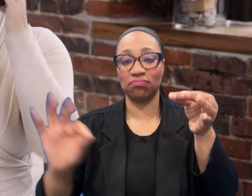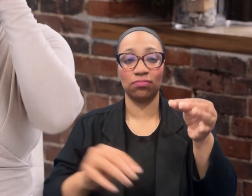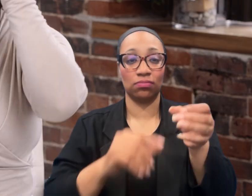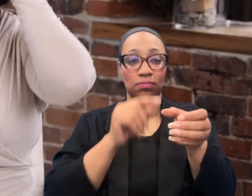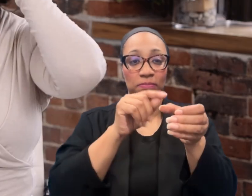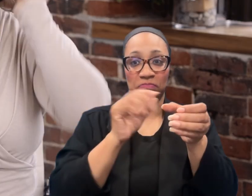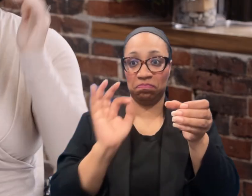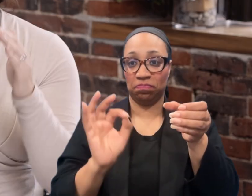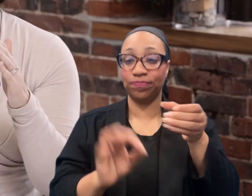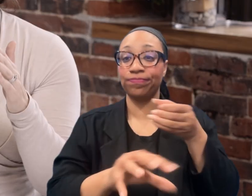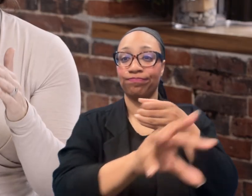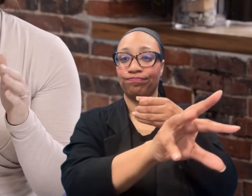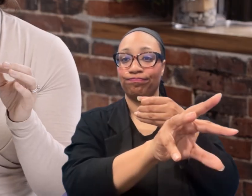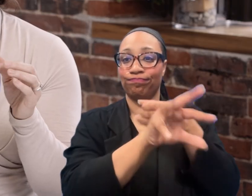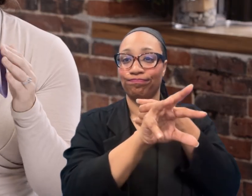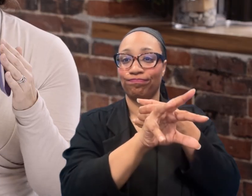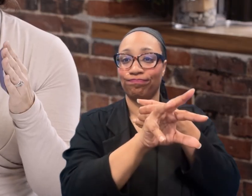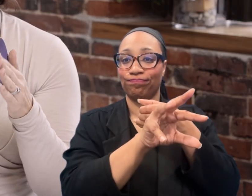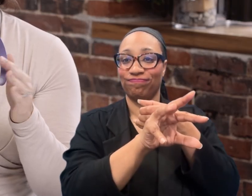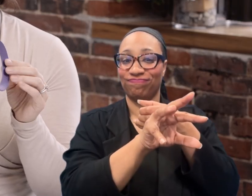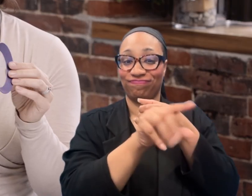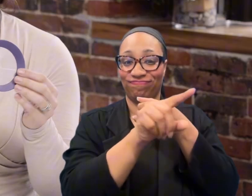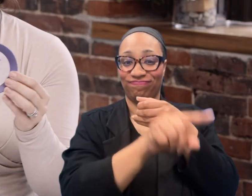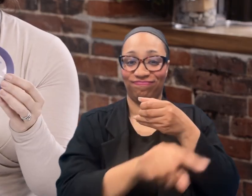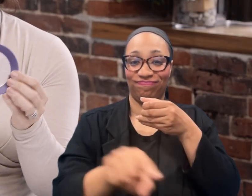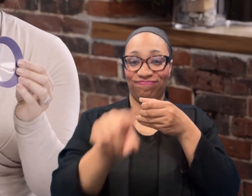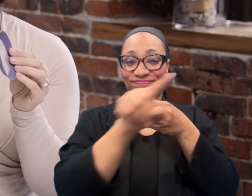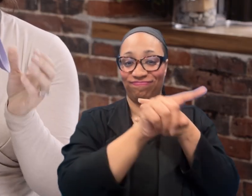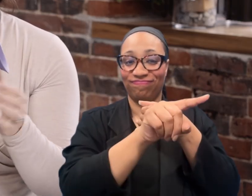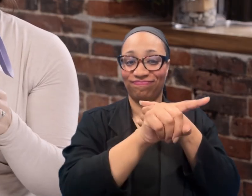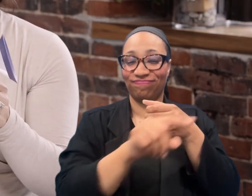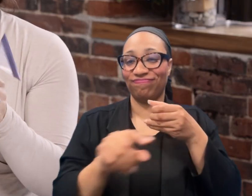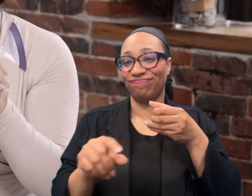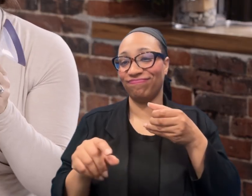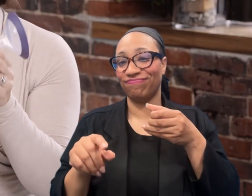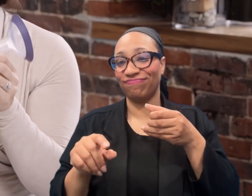And you'll notice that they are a silicone edge. So, that soft edge flange there. And this is how